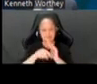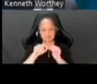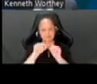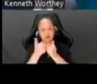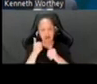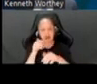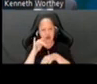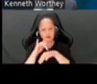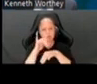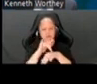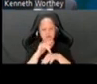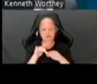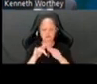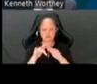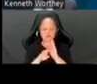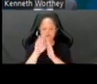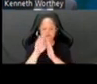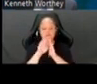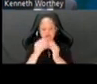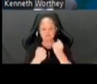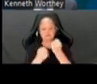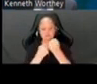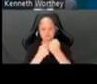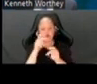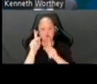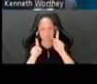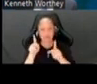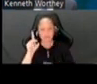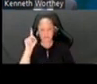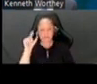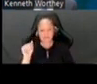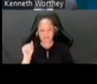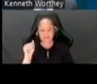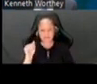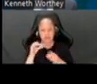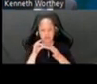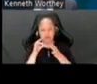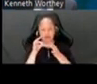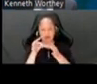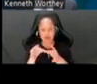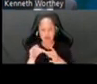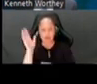are developed to support persons with disabilities. Our guide to present which there's an image